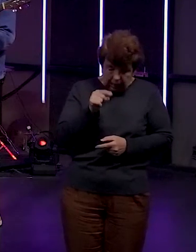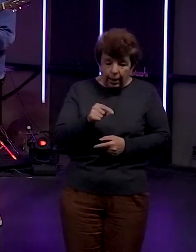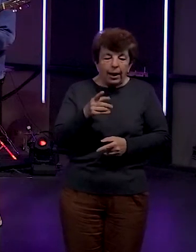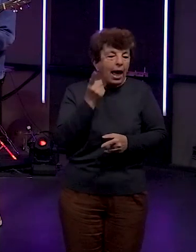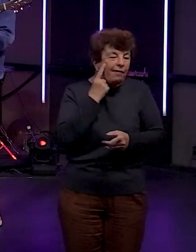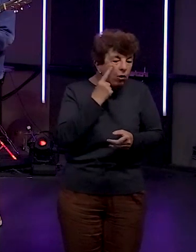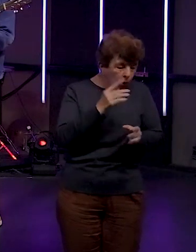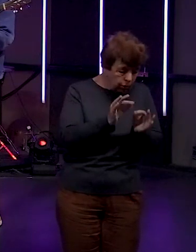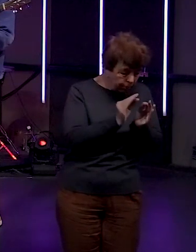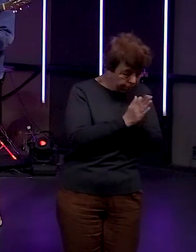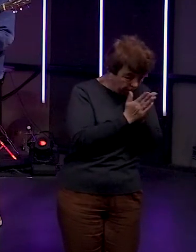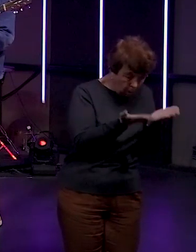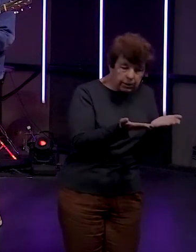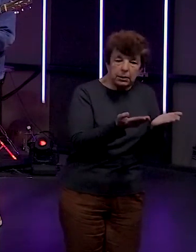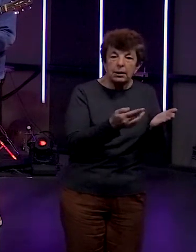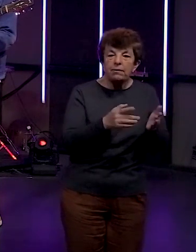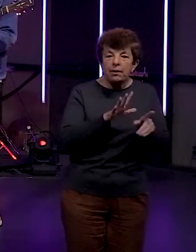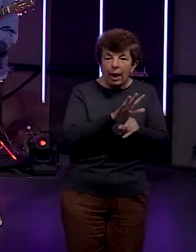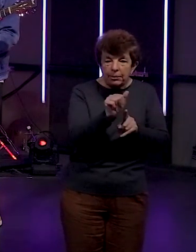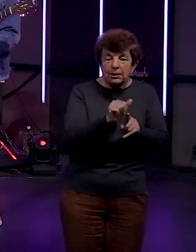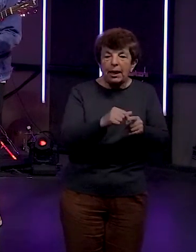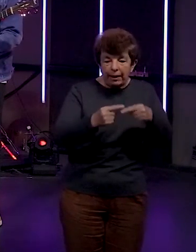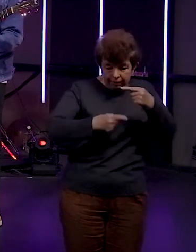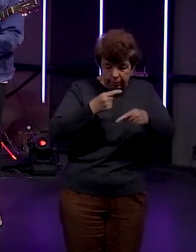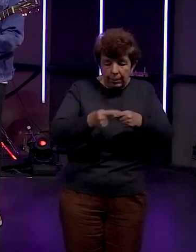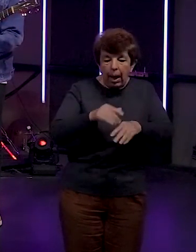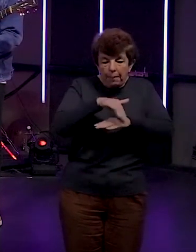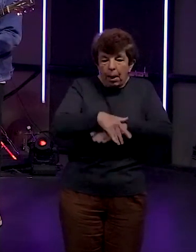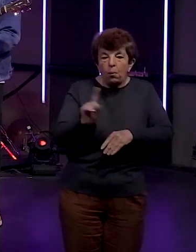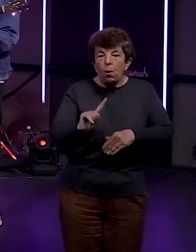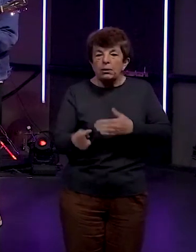bulletin for all of the up-to-date information about what's coming coming